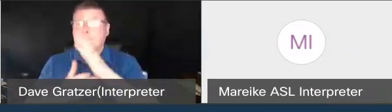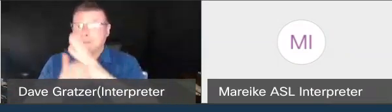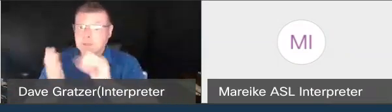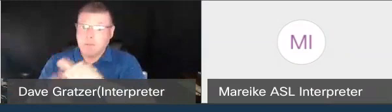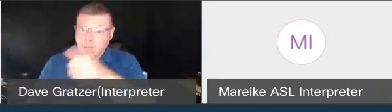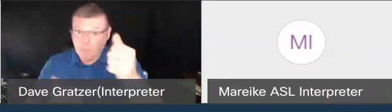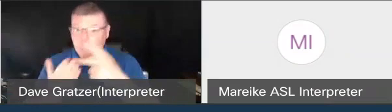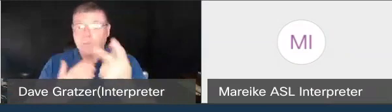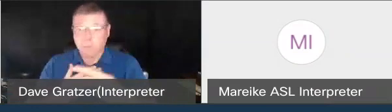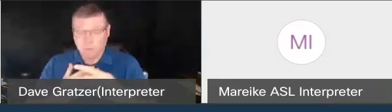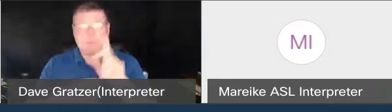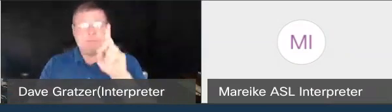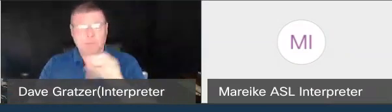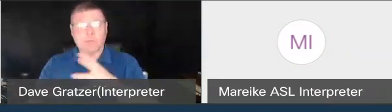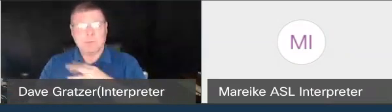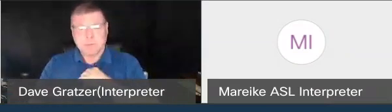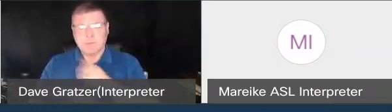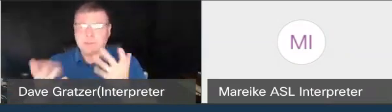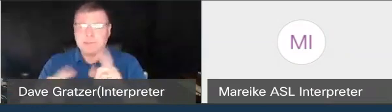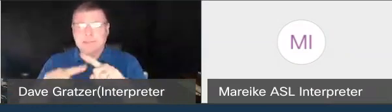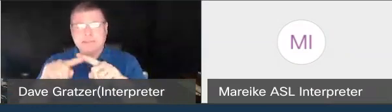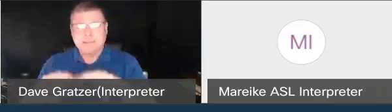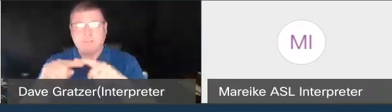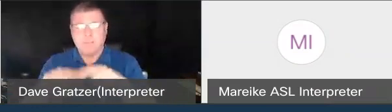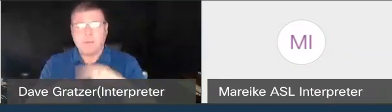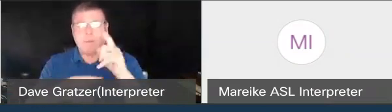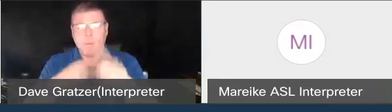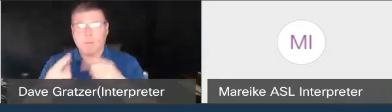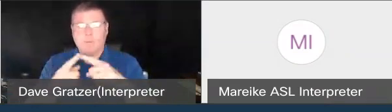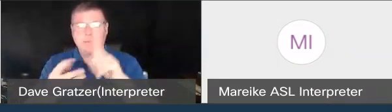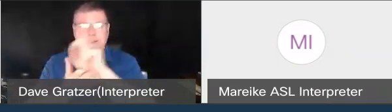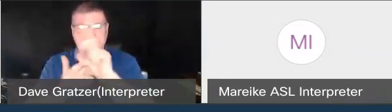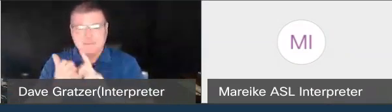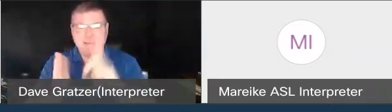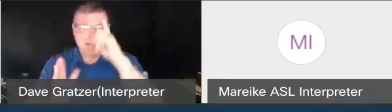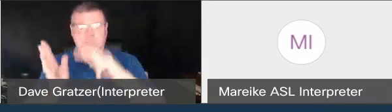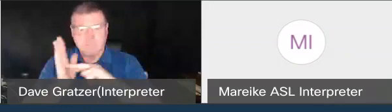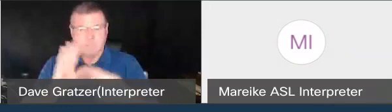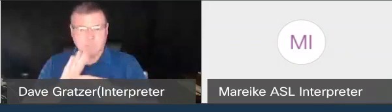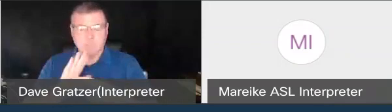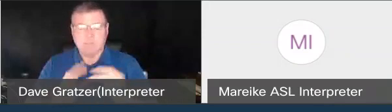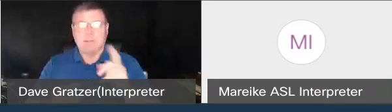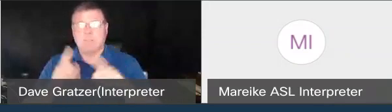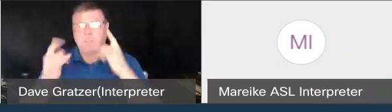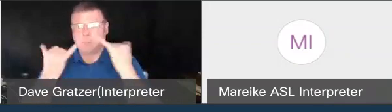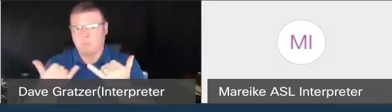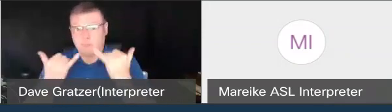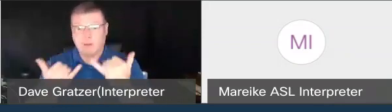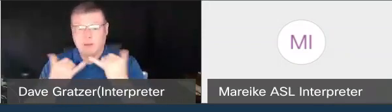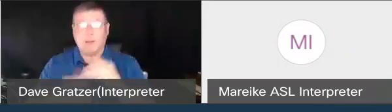So, it--it depends on what the community-- uh, you know, what the design was the intent at the beginning. But, uh, right now, uh, we will occasionally